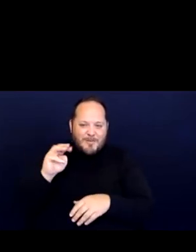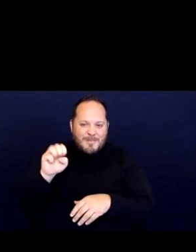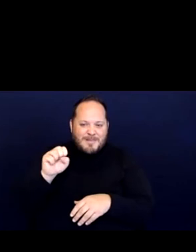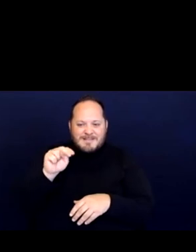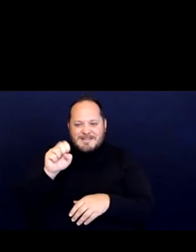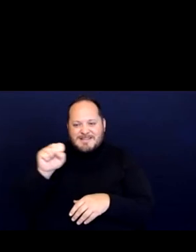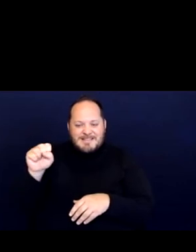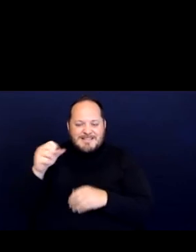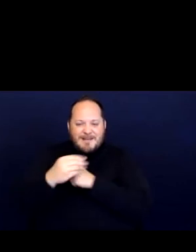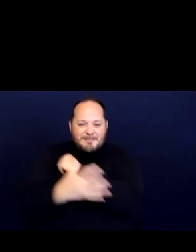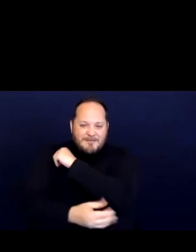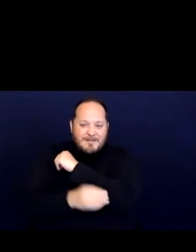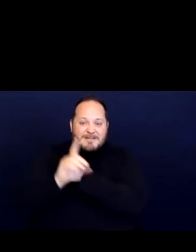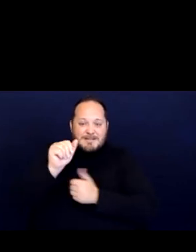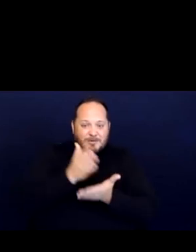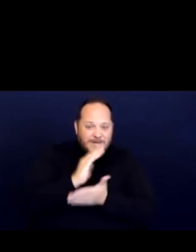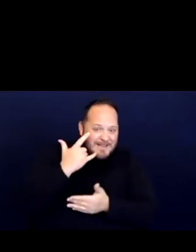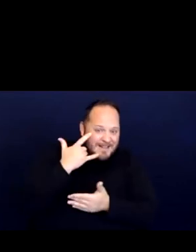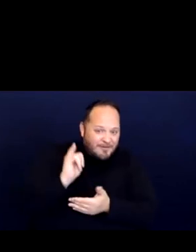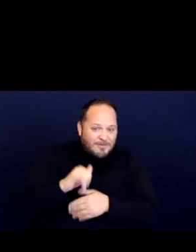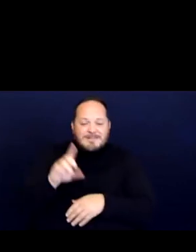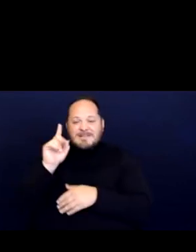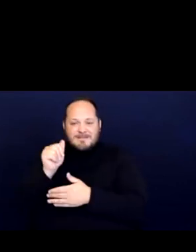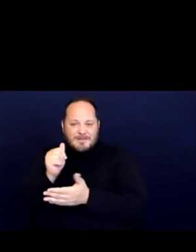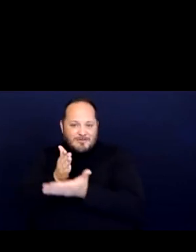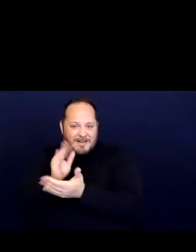California Disability Rights advocates on this one.